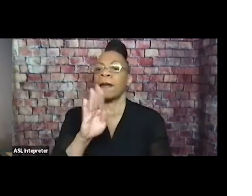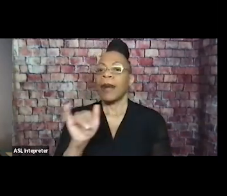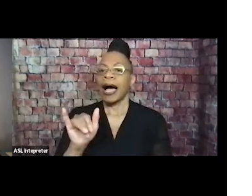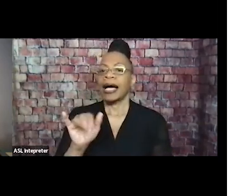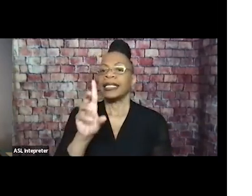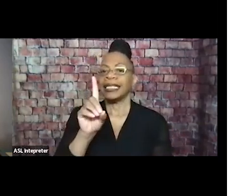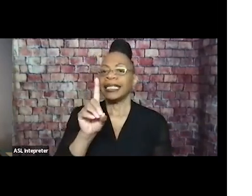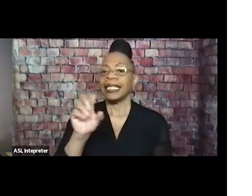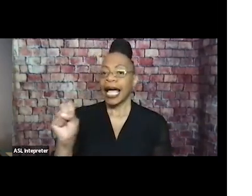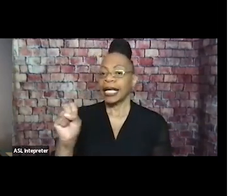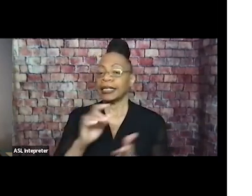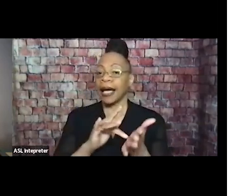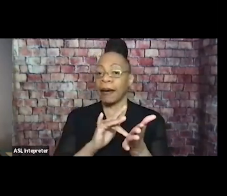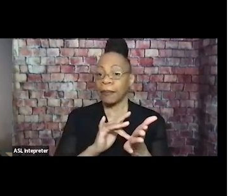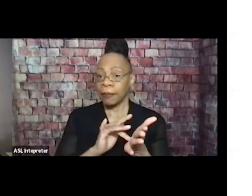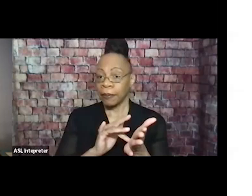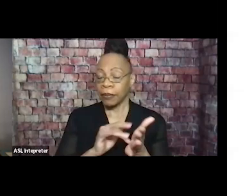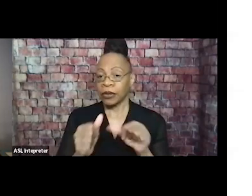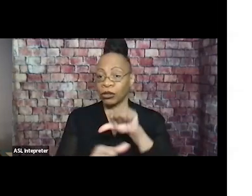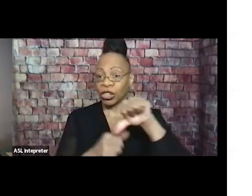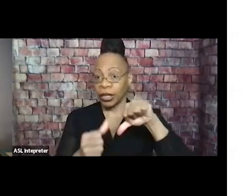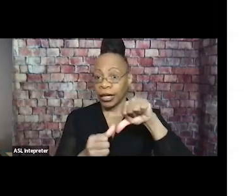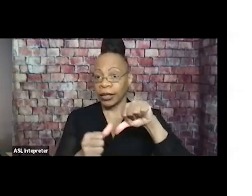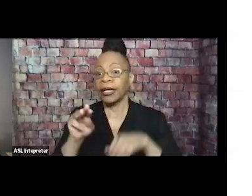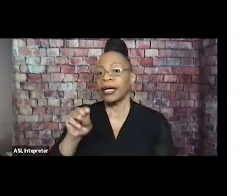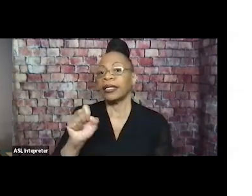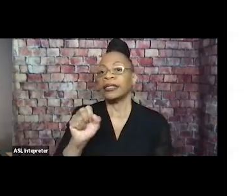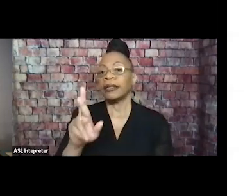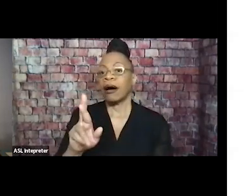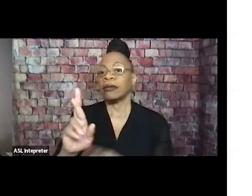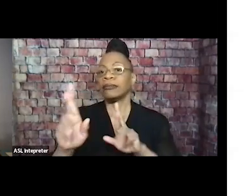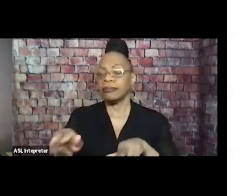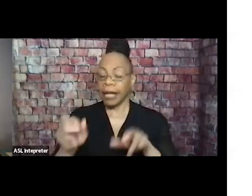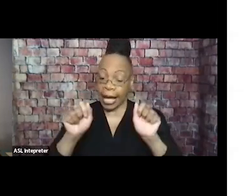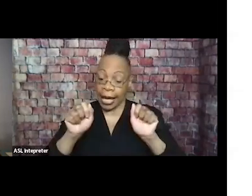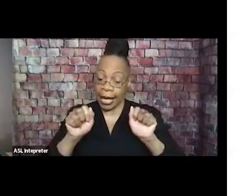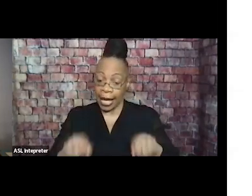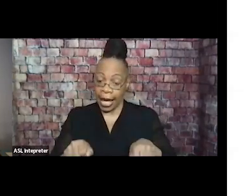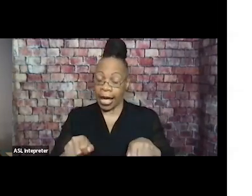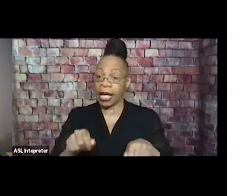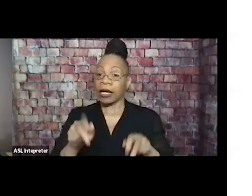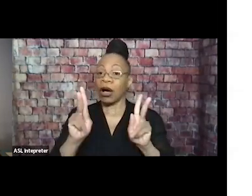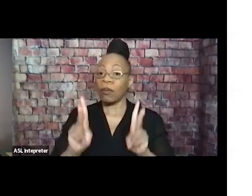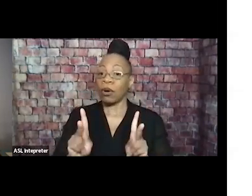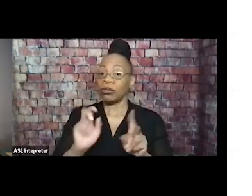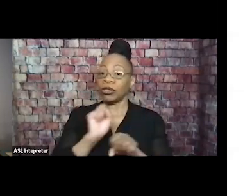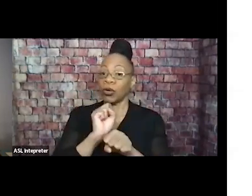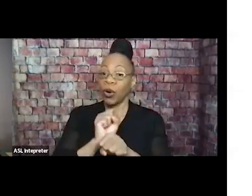But overall, the MSR is really answering that question: Can a person work and can they earn that substantial gainful activity?